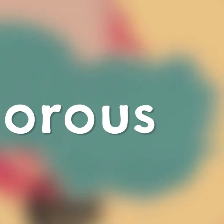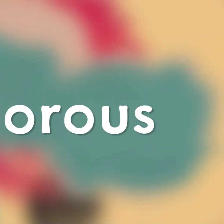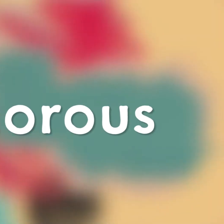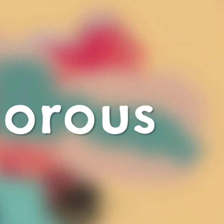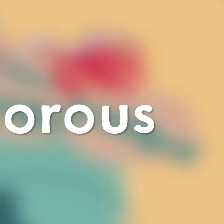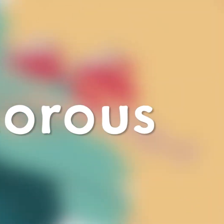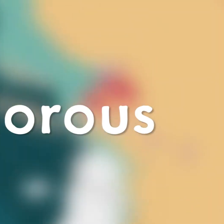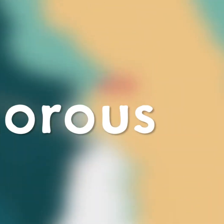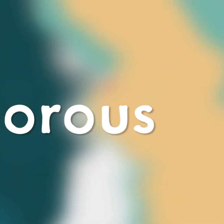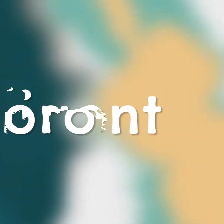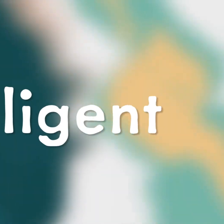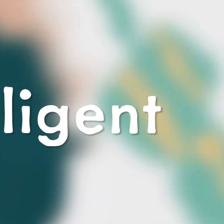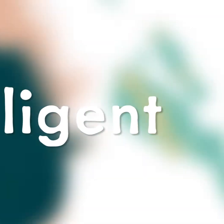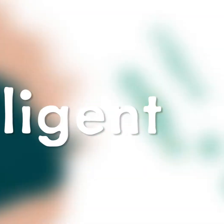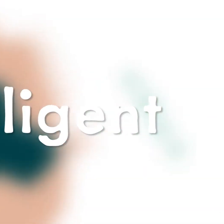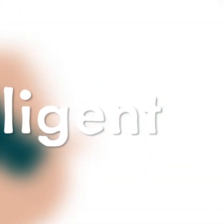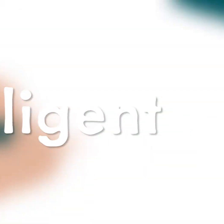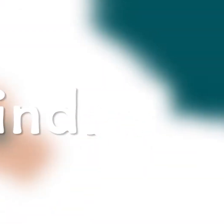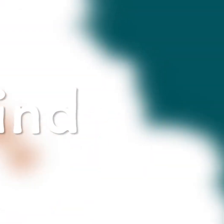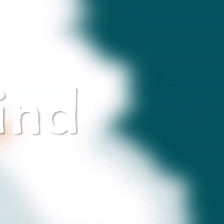humorous, intelligent, kind,